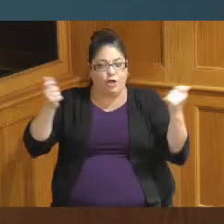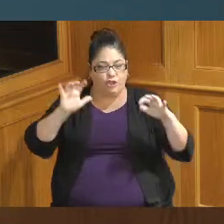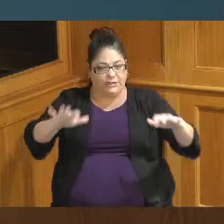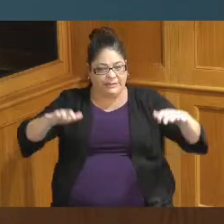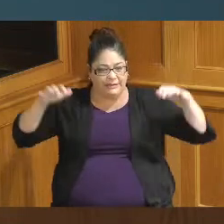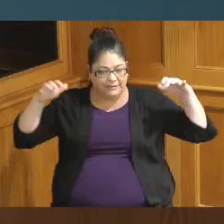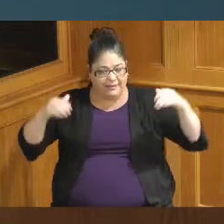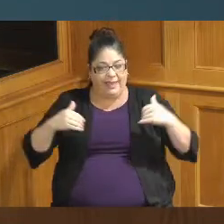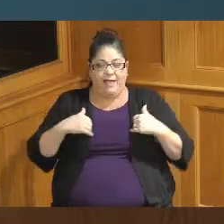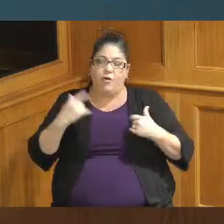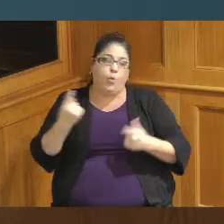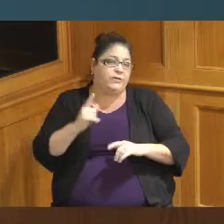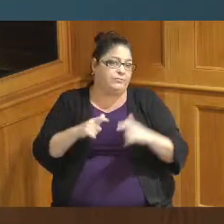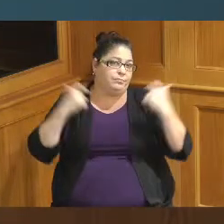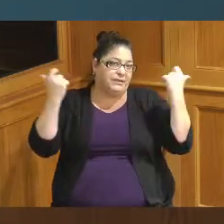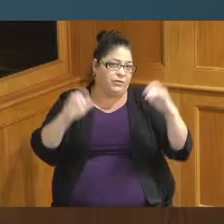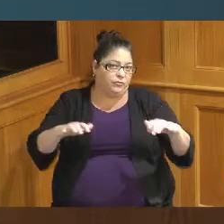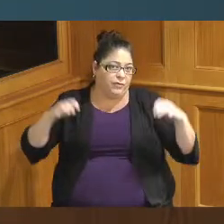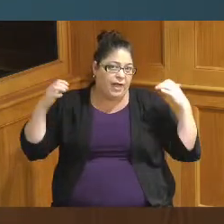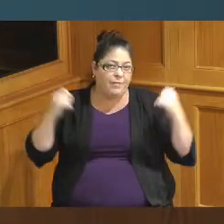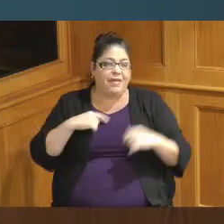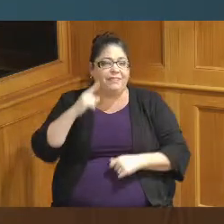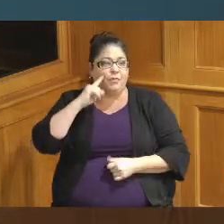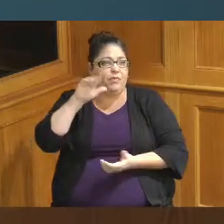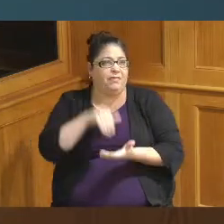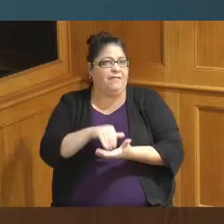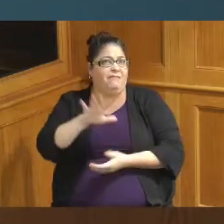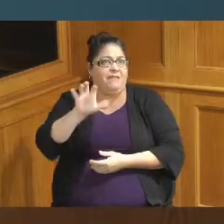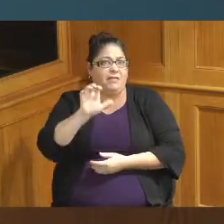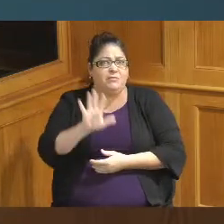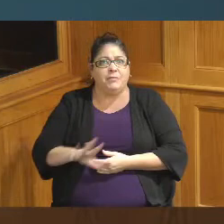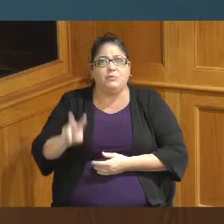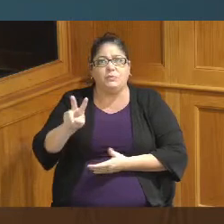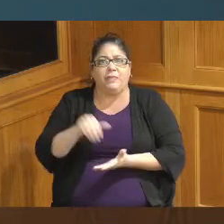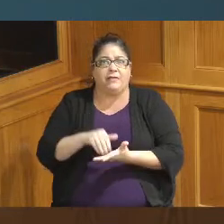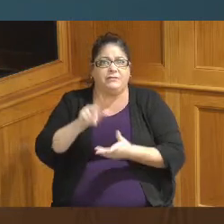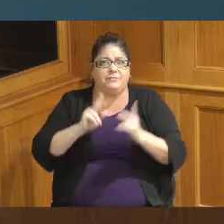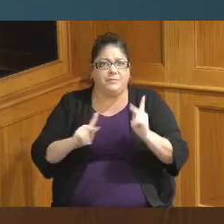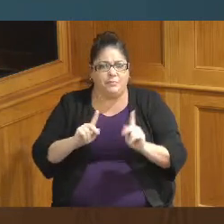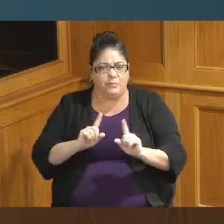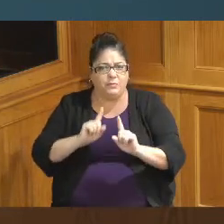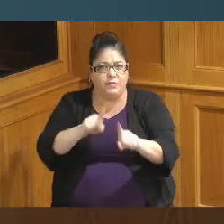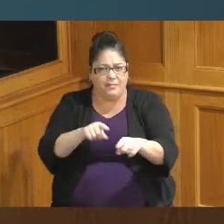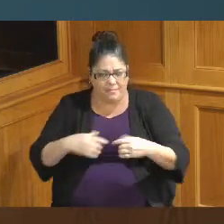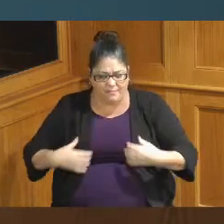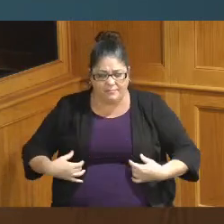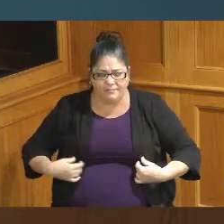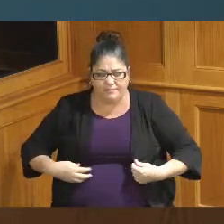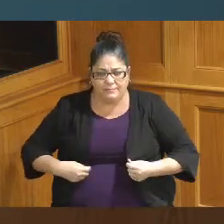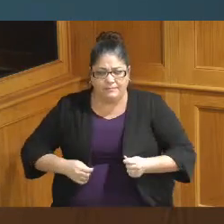always have a big crowd but this one I think 1,500 to 2,000 people were there Our House minority